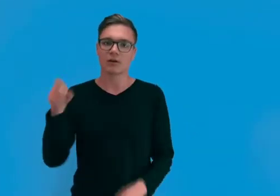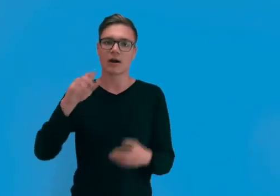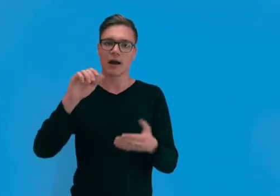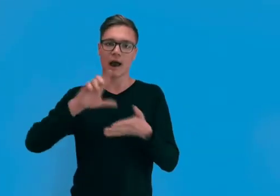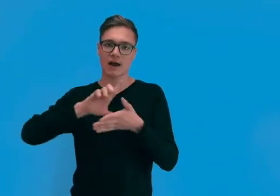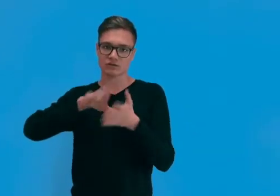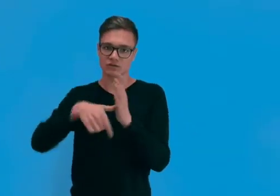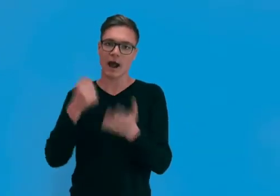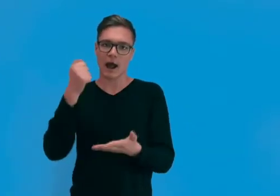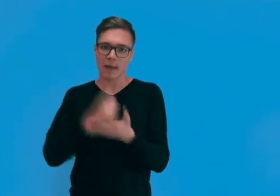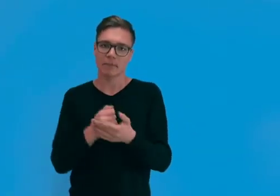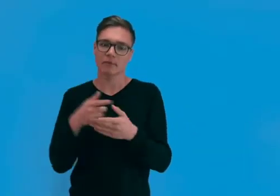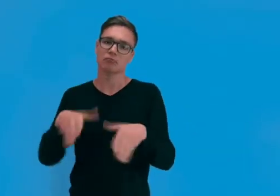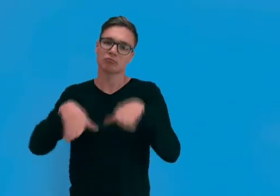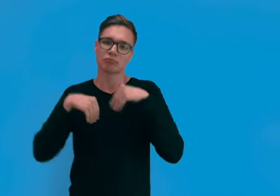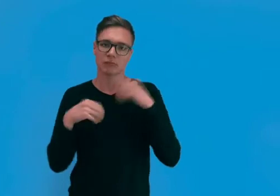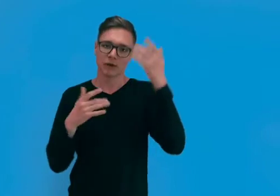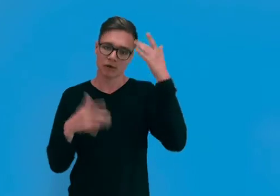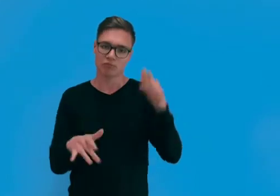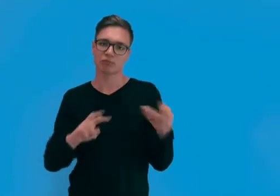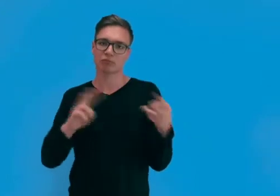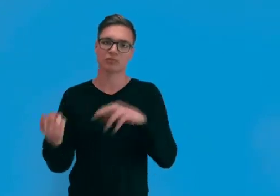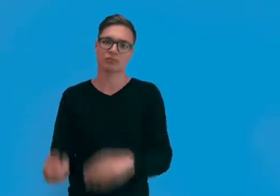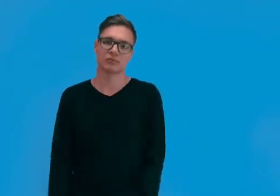is implemented by the district office.